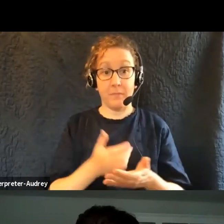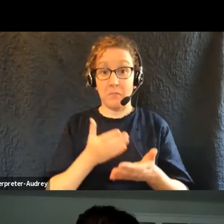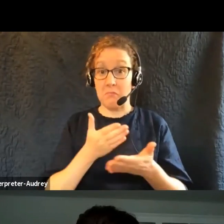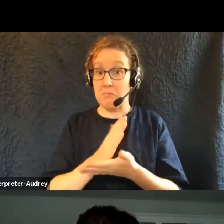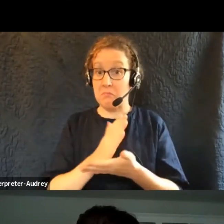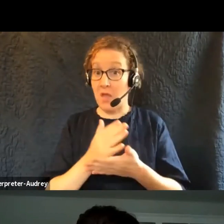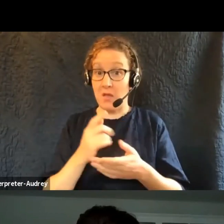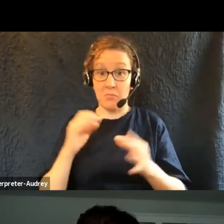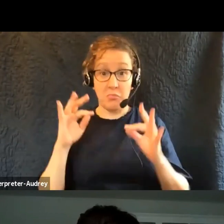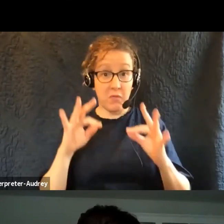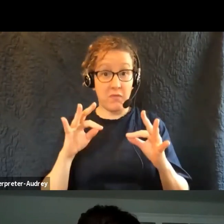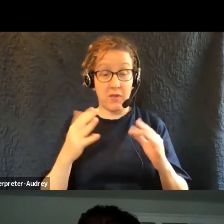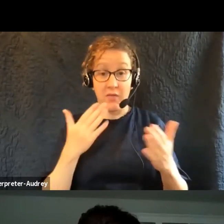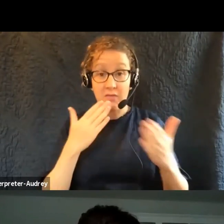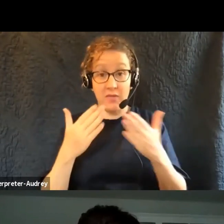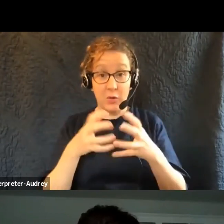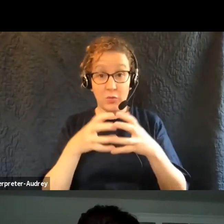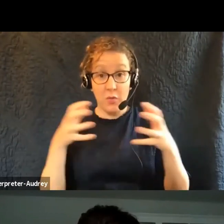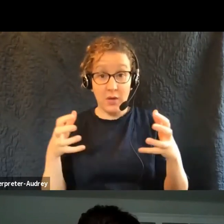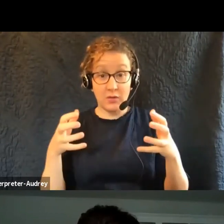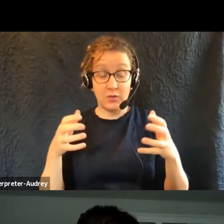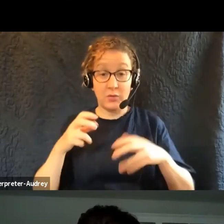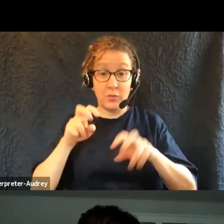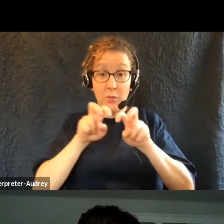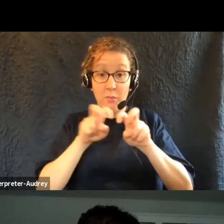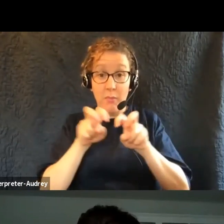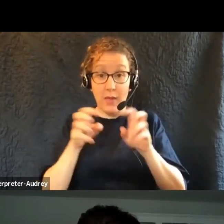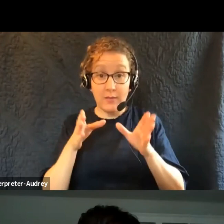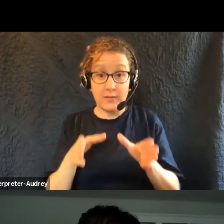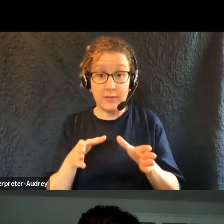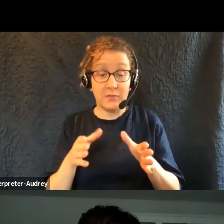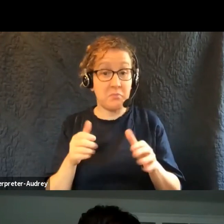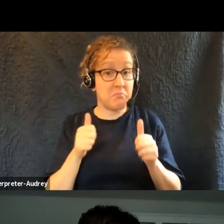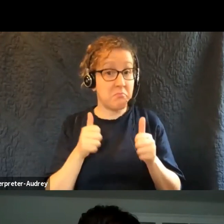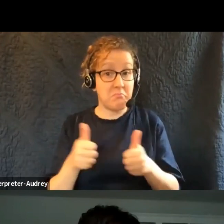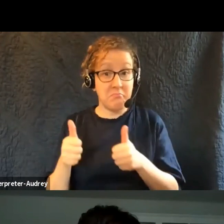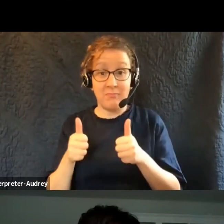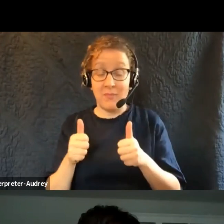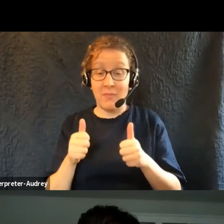Well, thank you so much to our panelists. That was an amazing presentation.